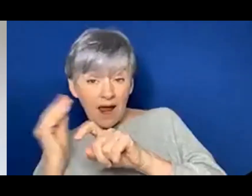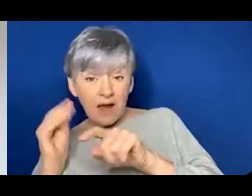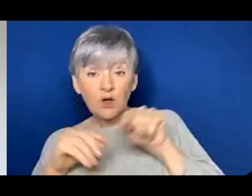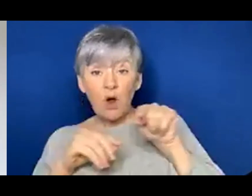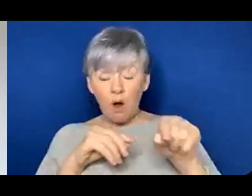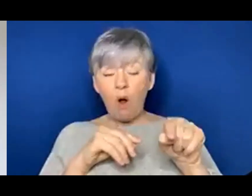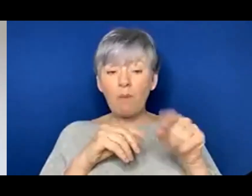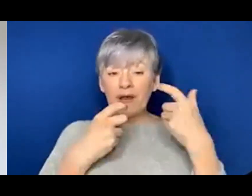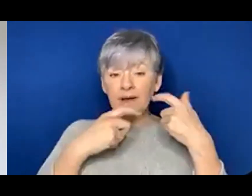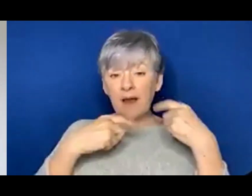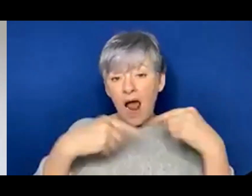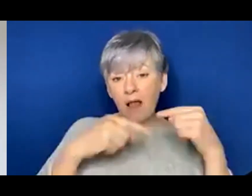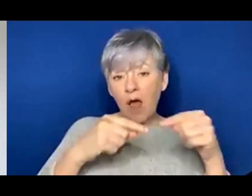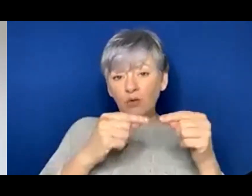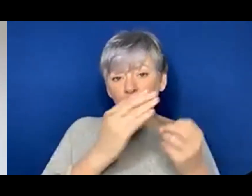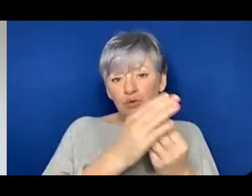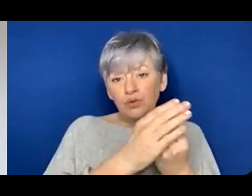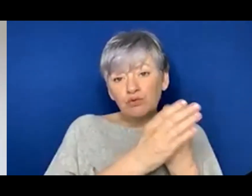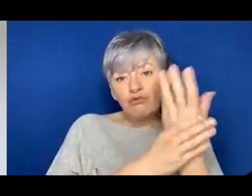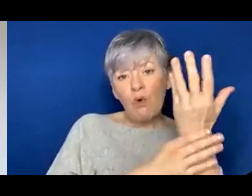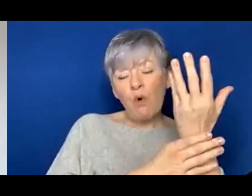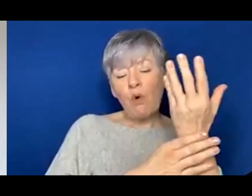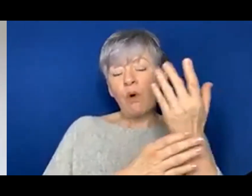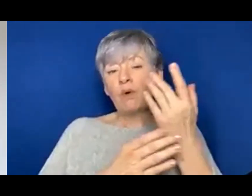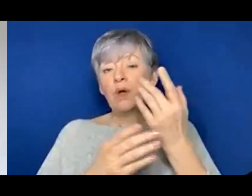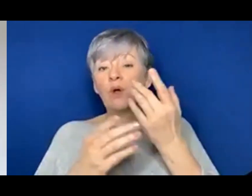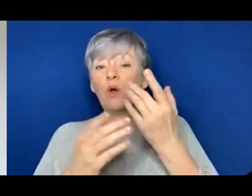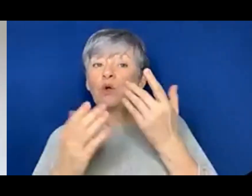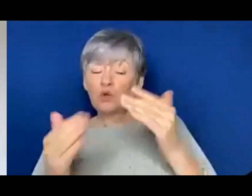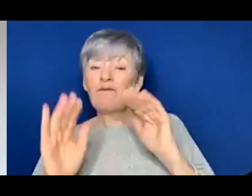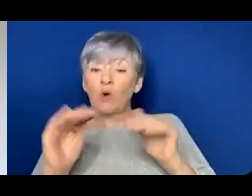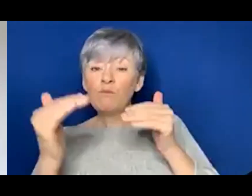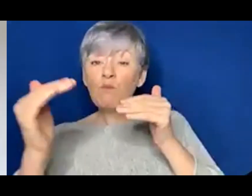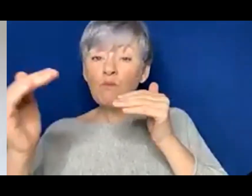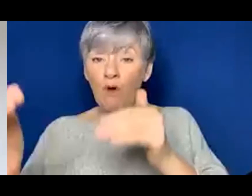this is what I hope we will consider moving forward, so thank-you very much everyone.